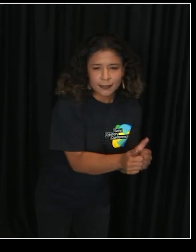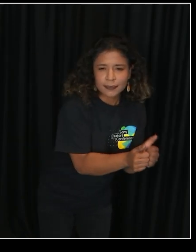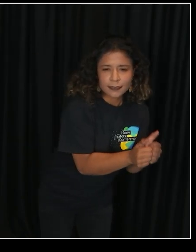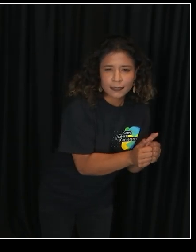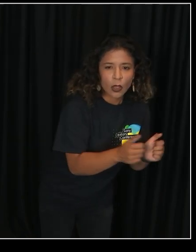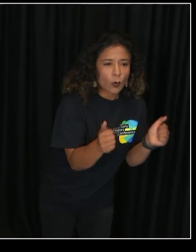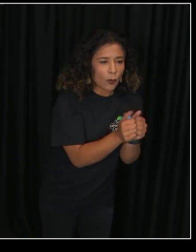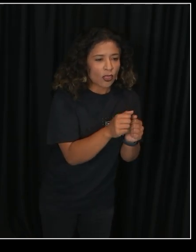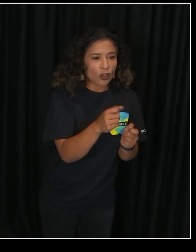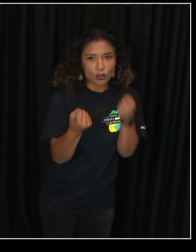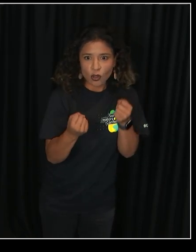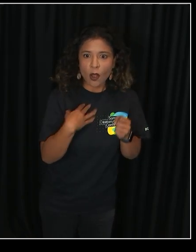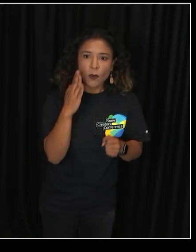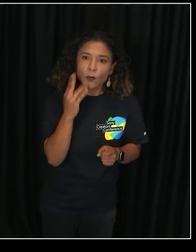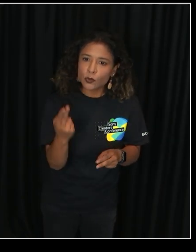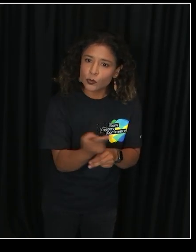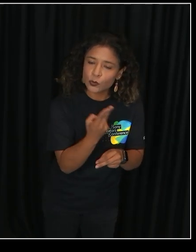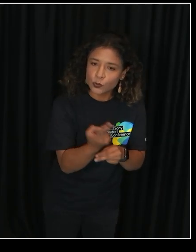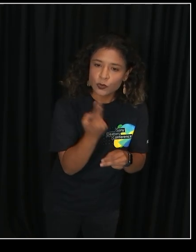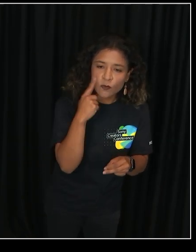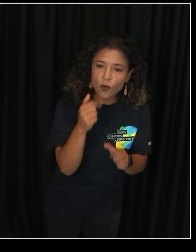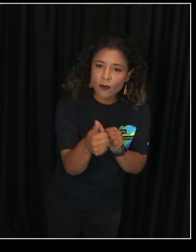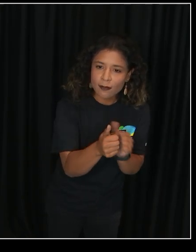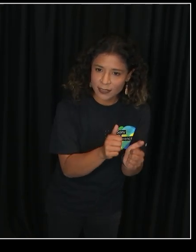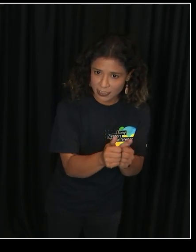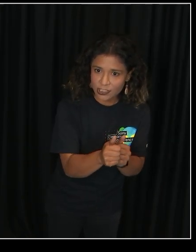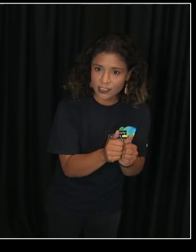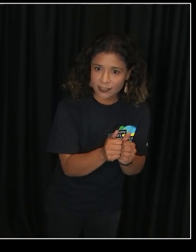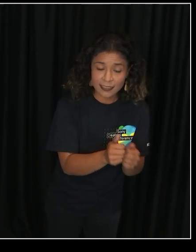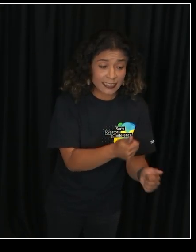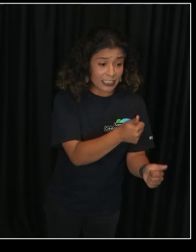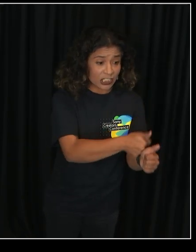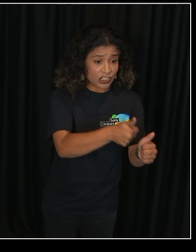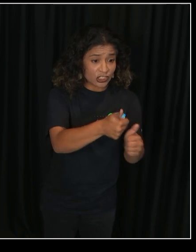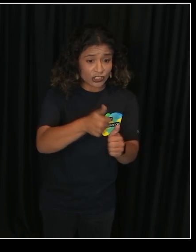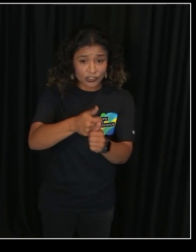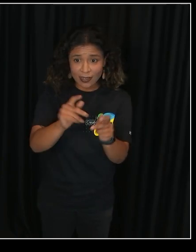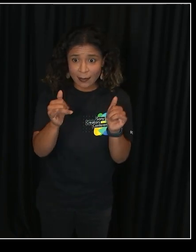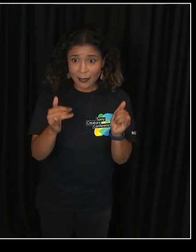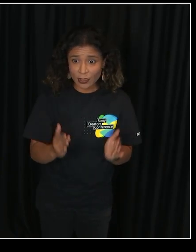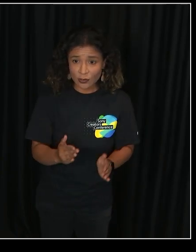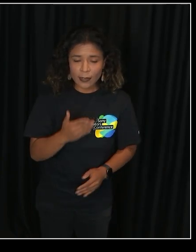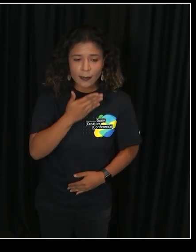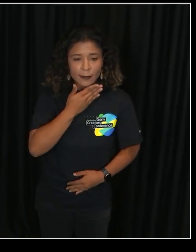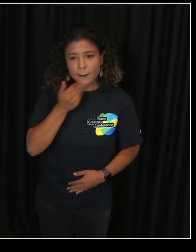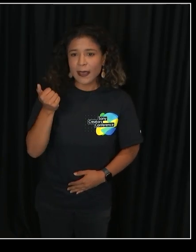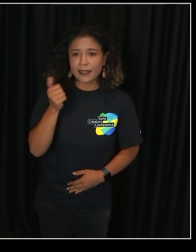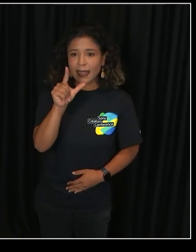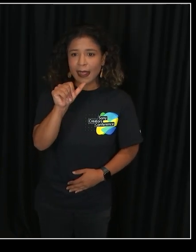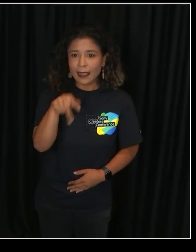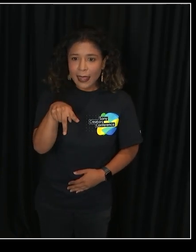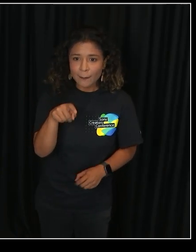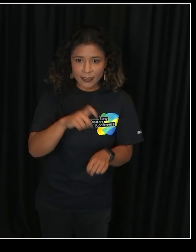that we were going to use in these competitions. And then each player's best ever lap time is recorded